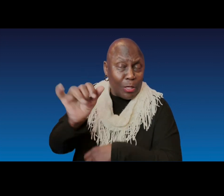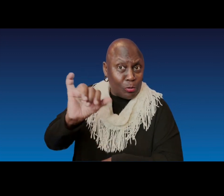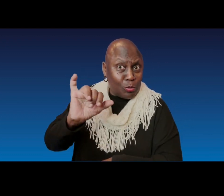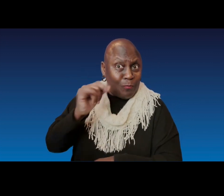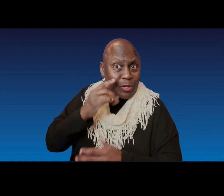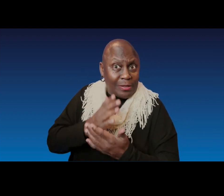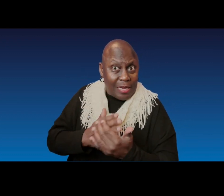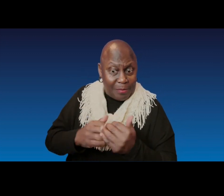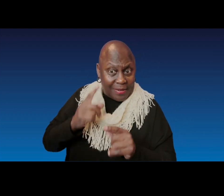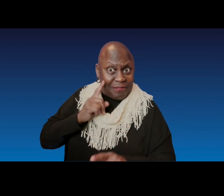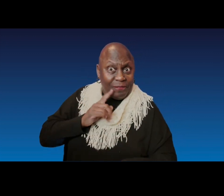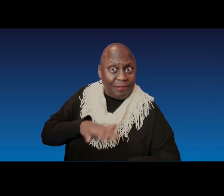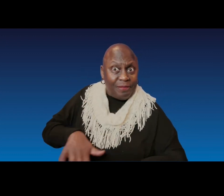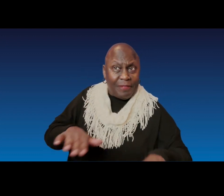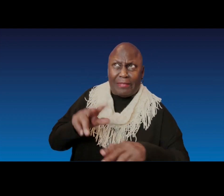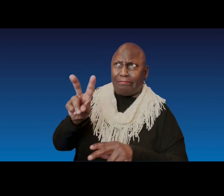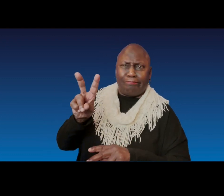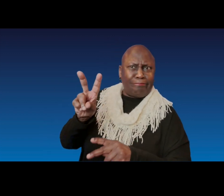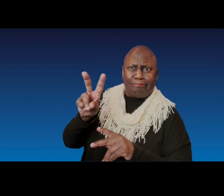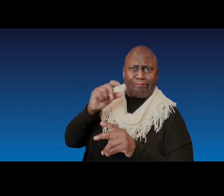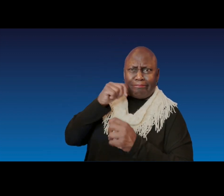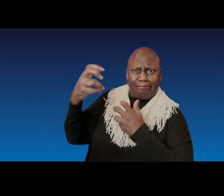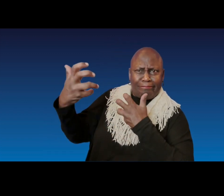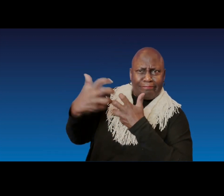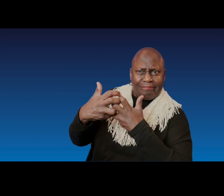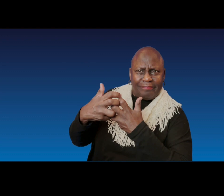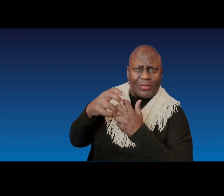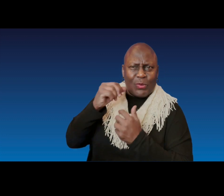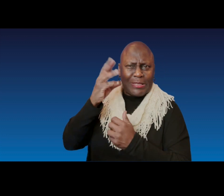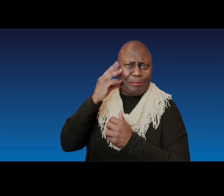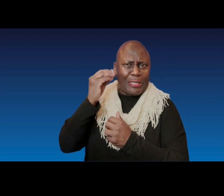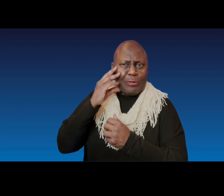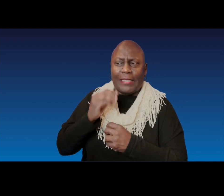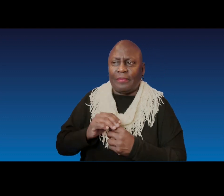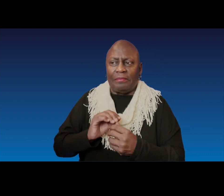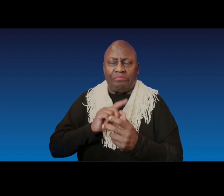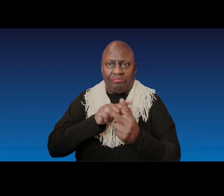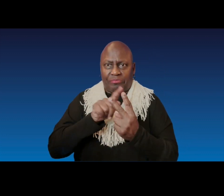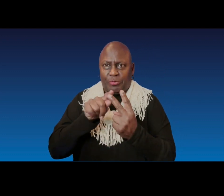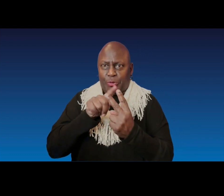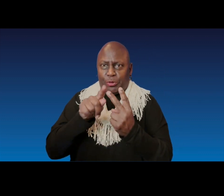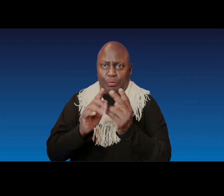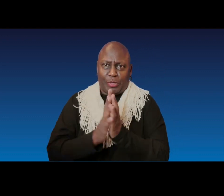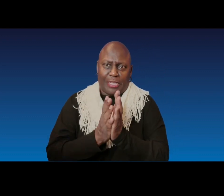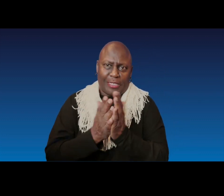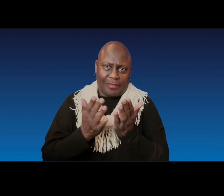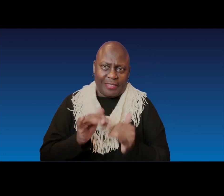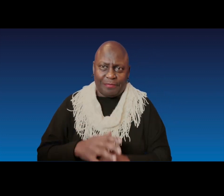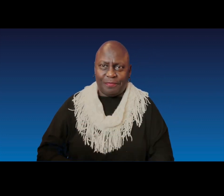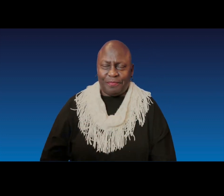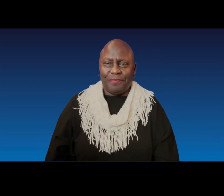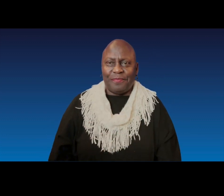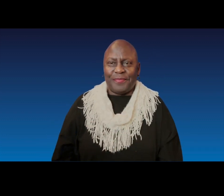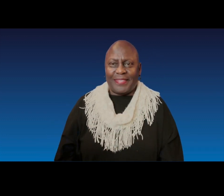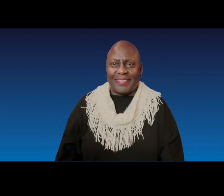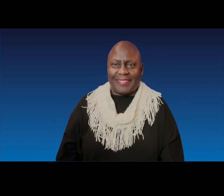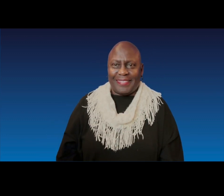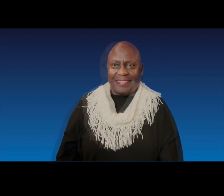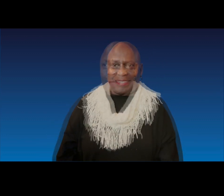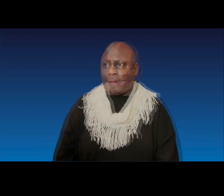that isn't always suited for children, or even some are ideologically based, which does not fit their children's experiences.